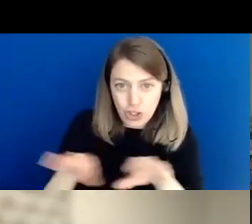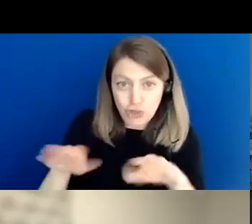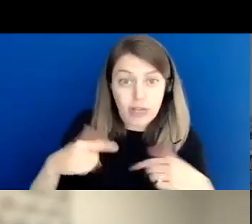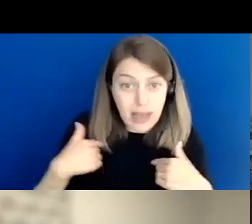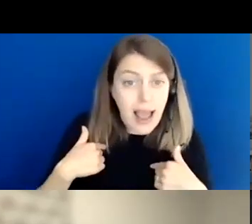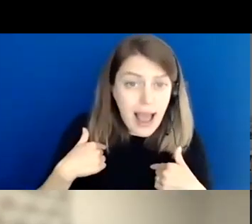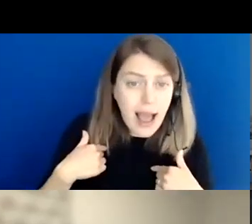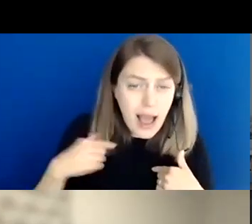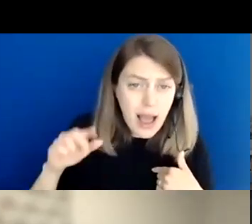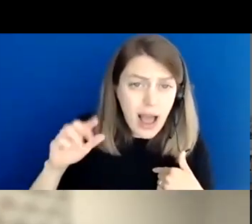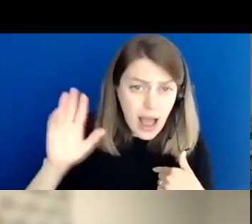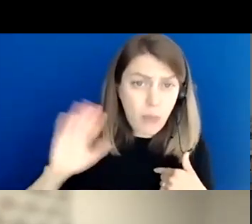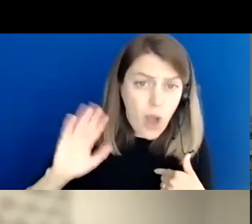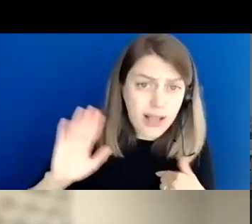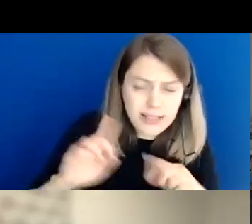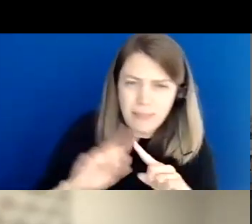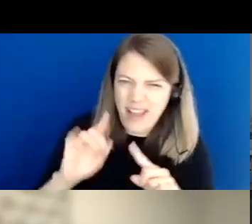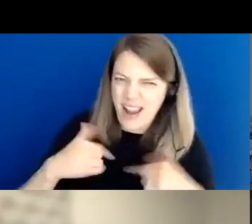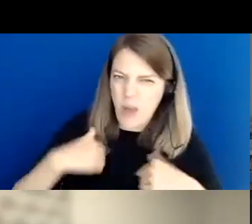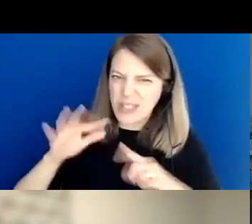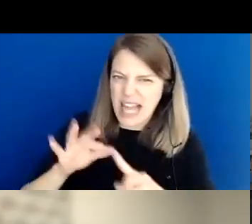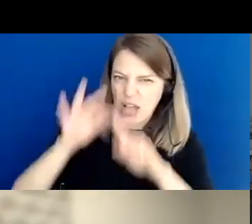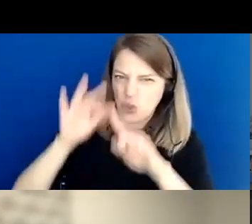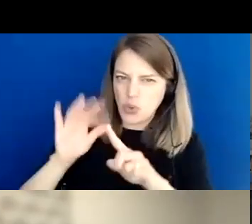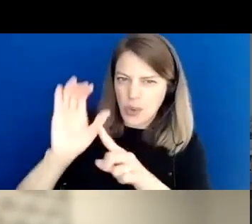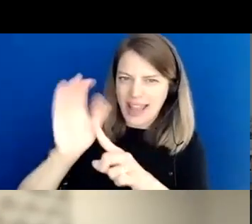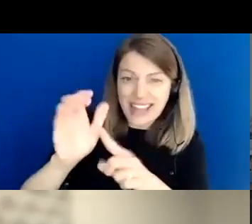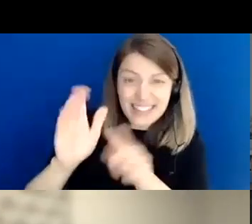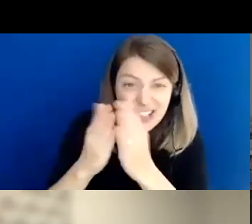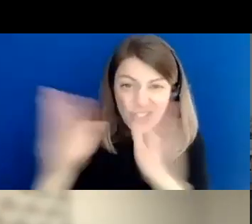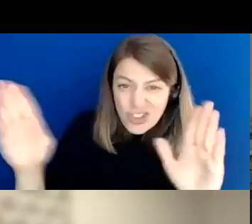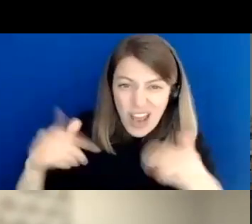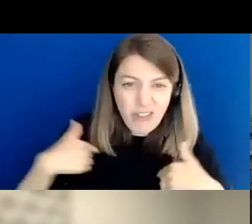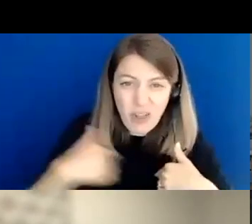But in general, we don't. We're more likely to have other diagnoses